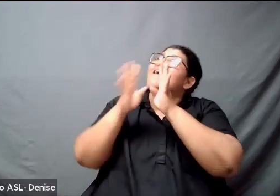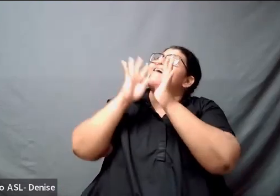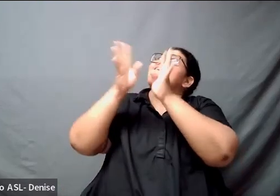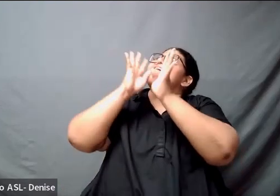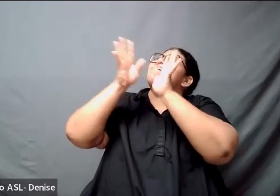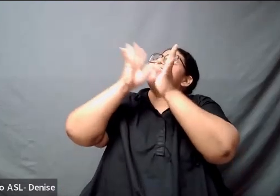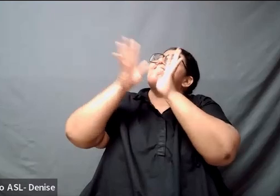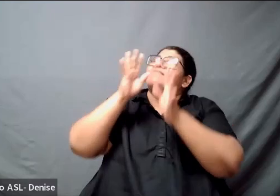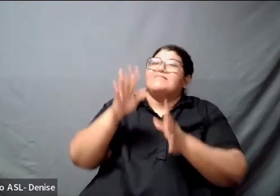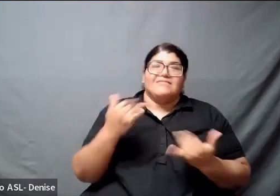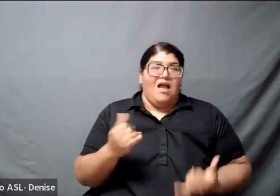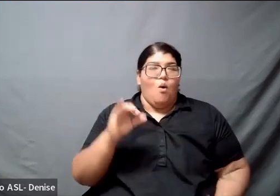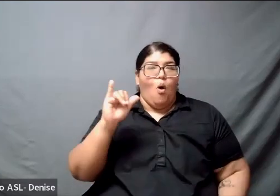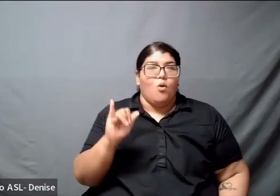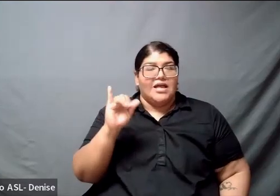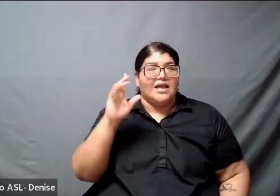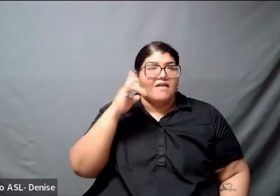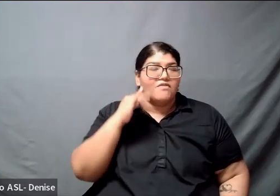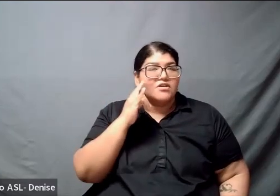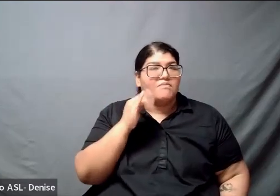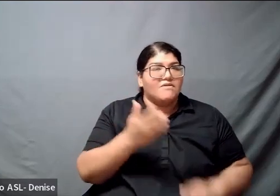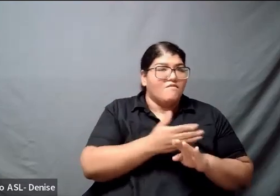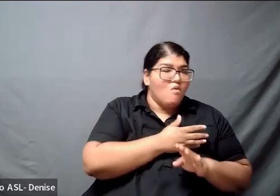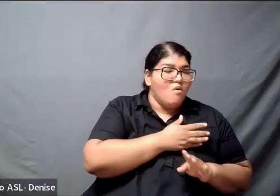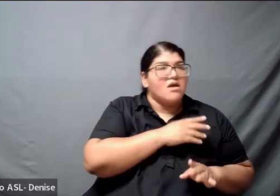they now live in western Massachusetts with Thunder The Wonder Kat,